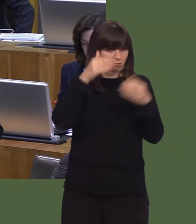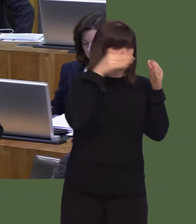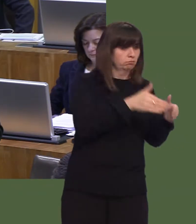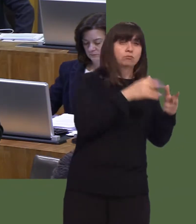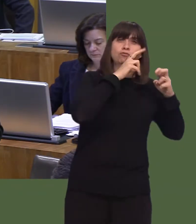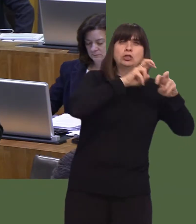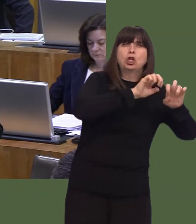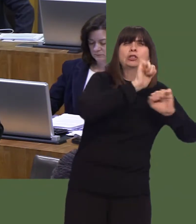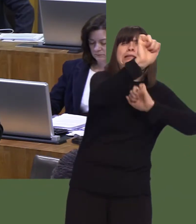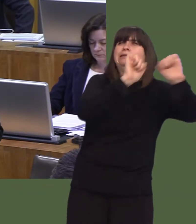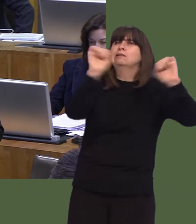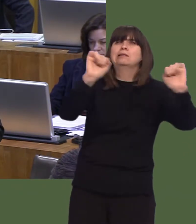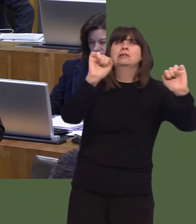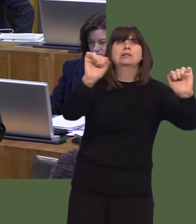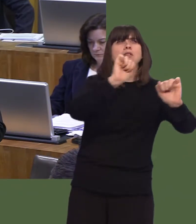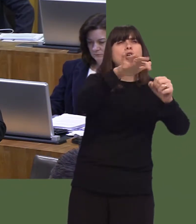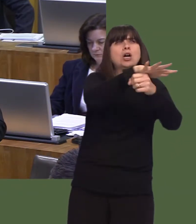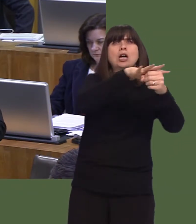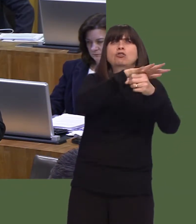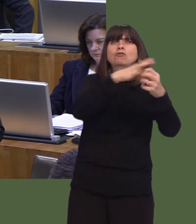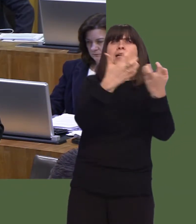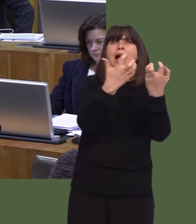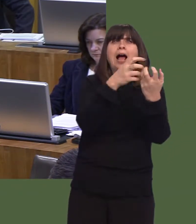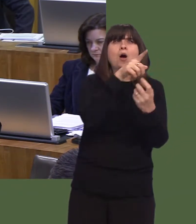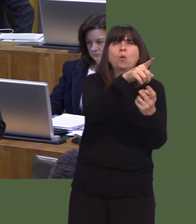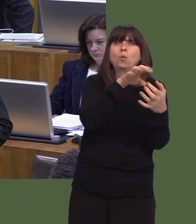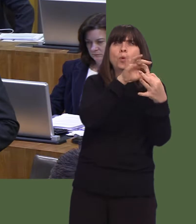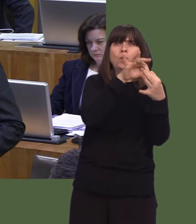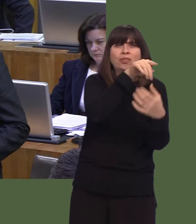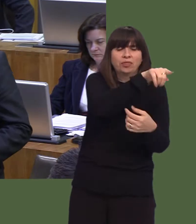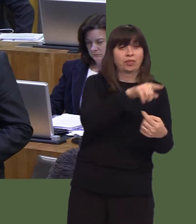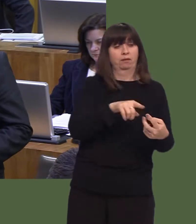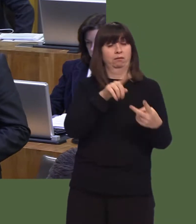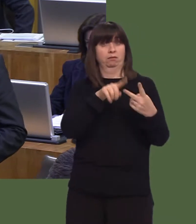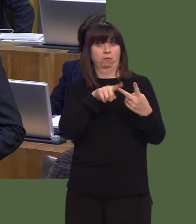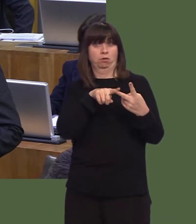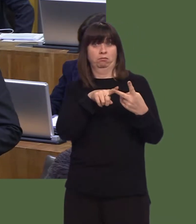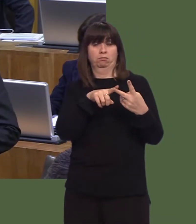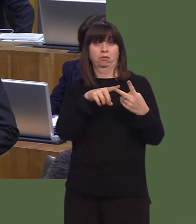countries engage with their diasporas; secondly, identifying and engaging with Wales's 50 most